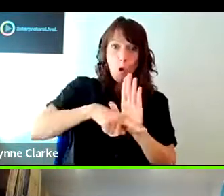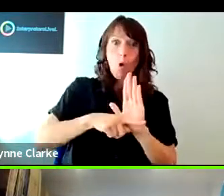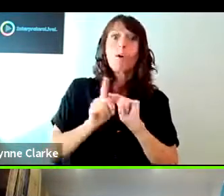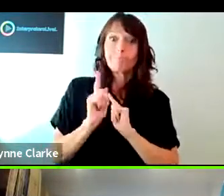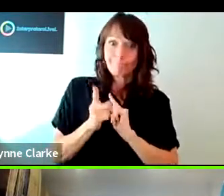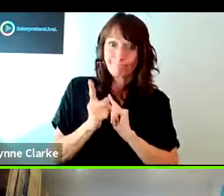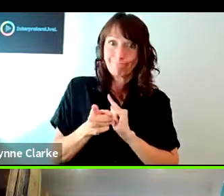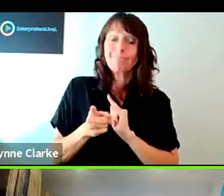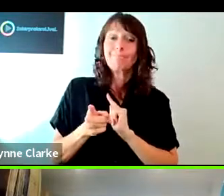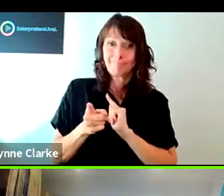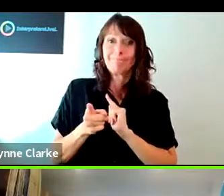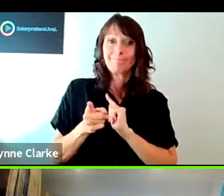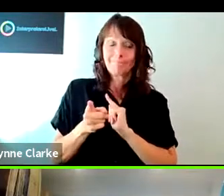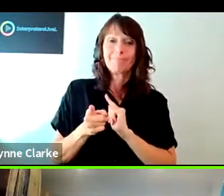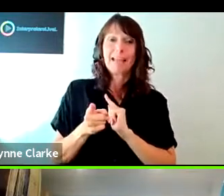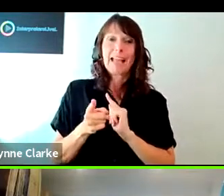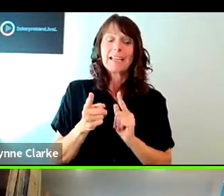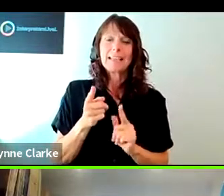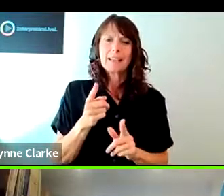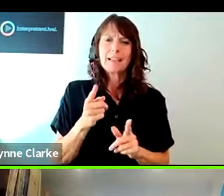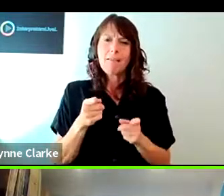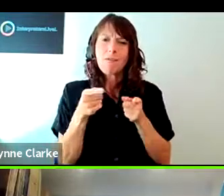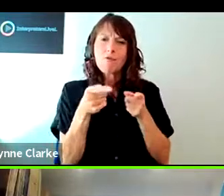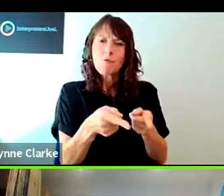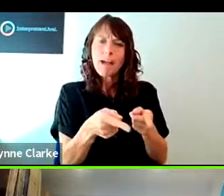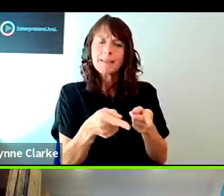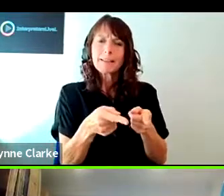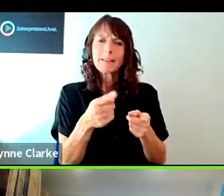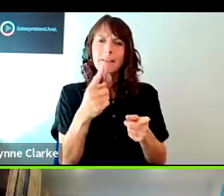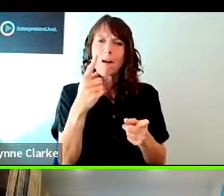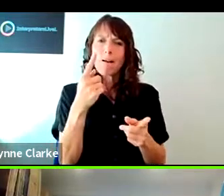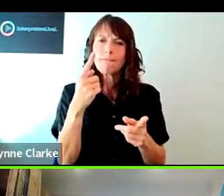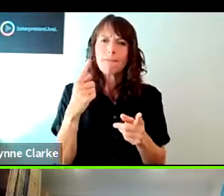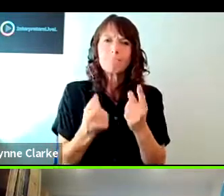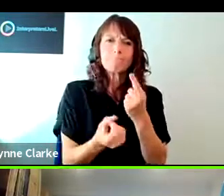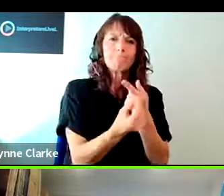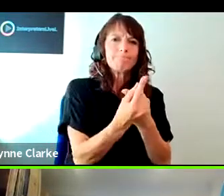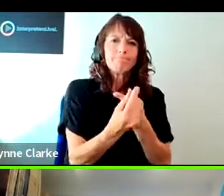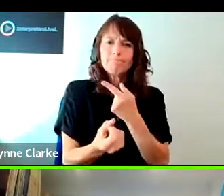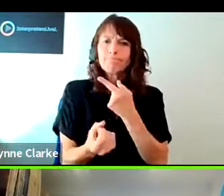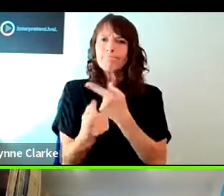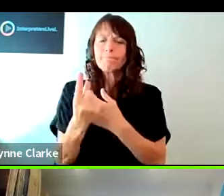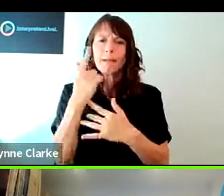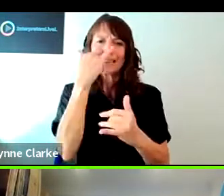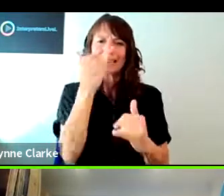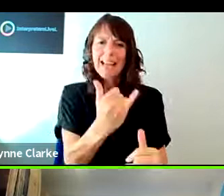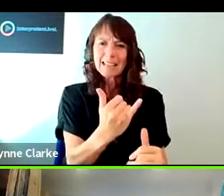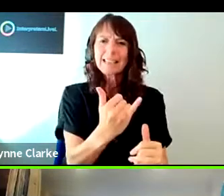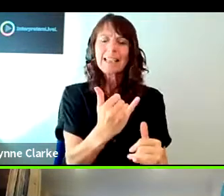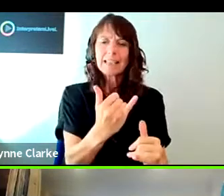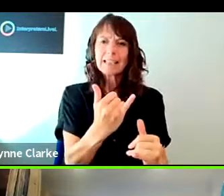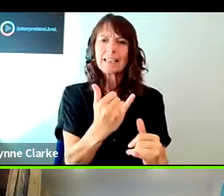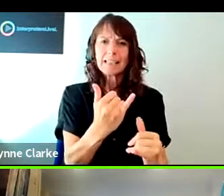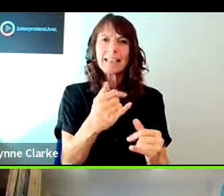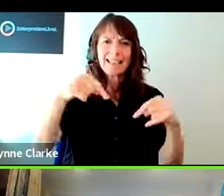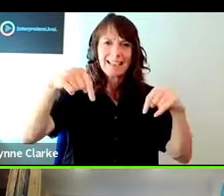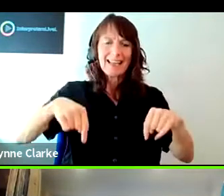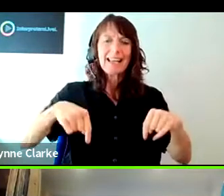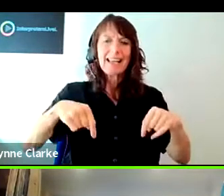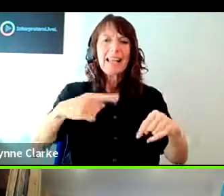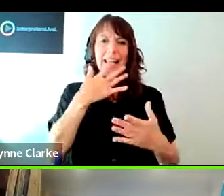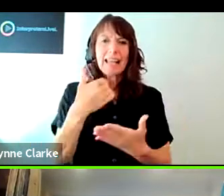the random testing by GDS that is driving that and it's given teeth to the legislation.